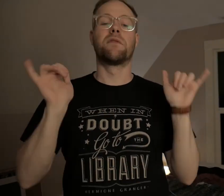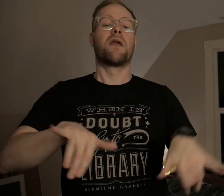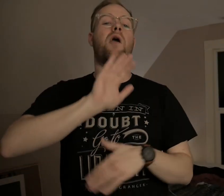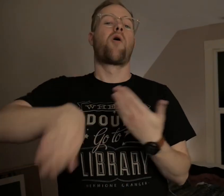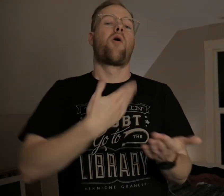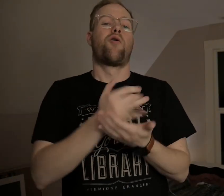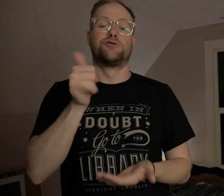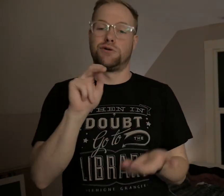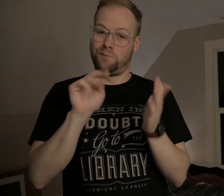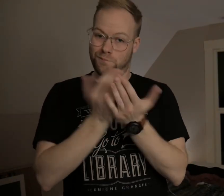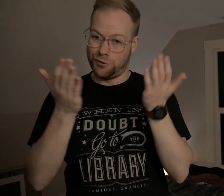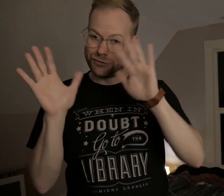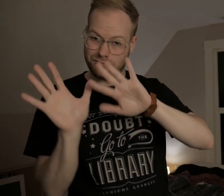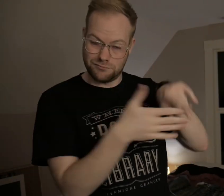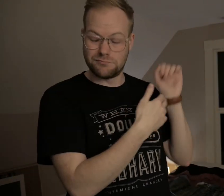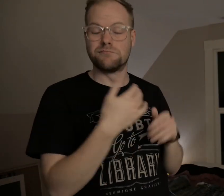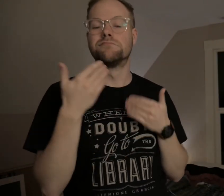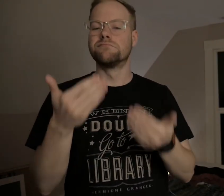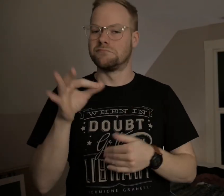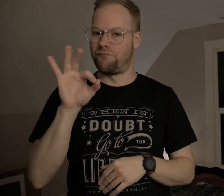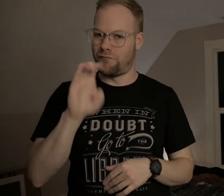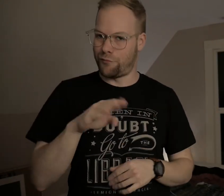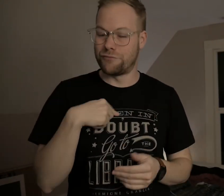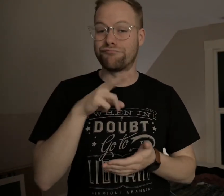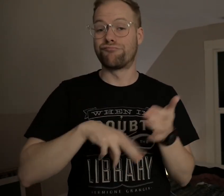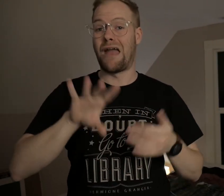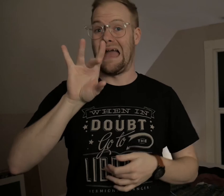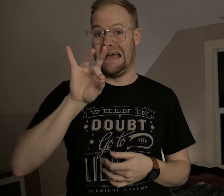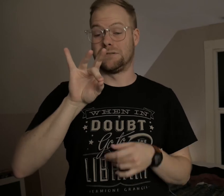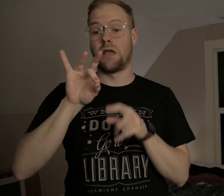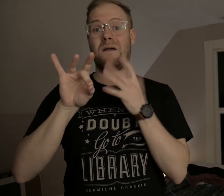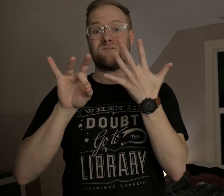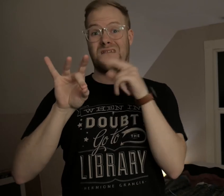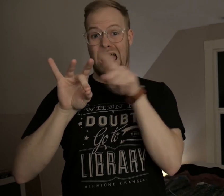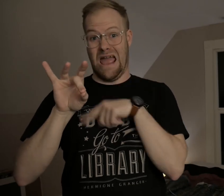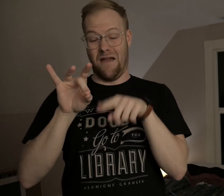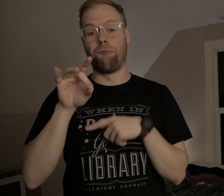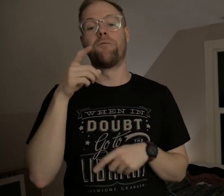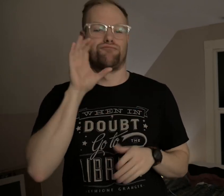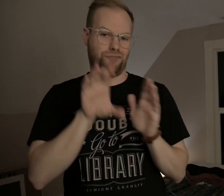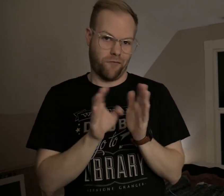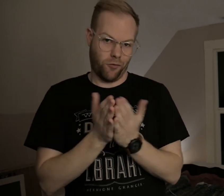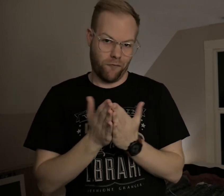That is all of the books of January! Now onto February. I read 8 books, and five of them were graphic novels.